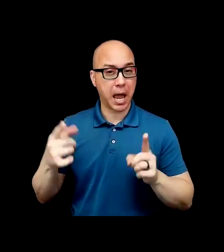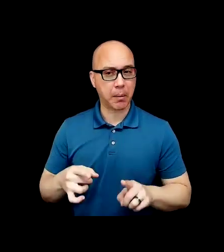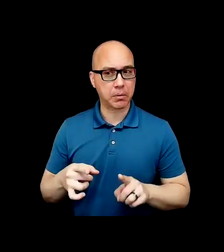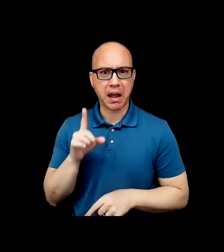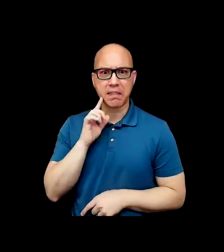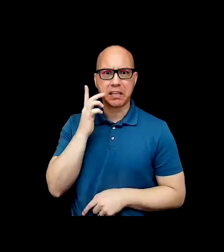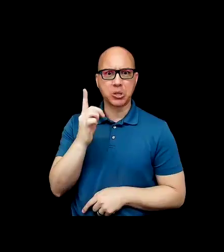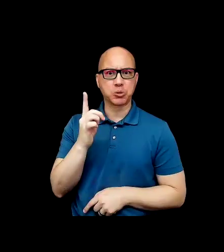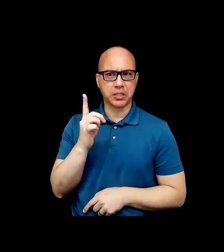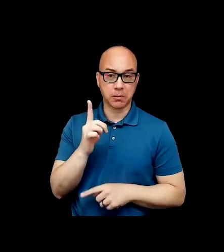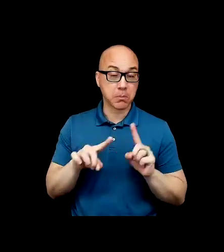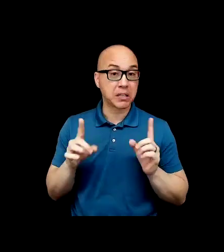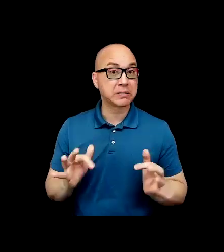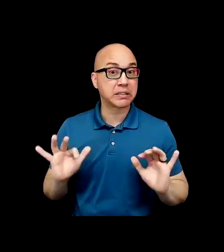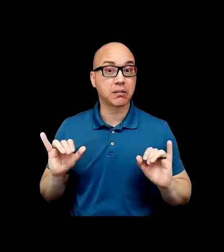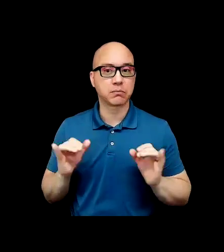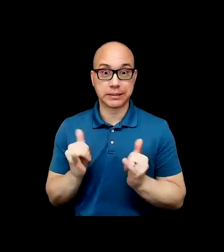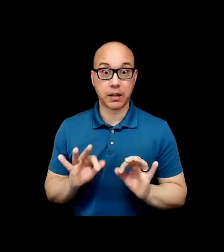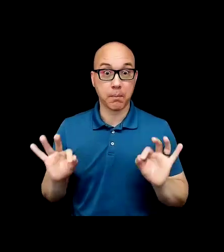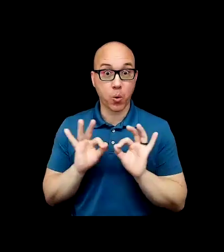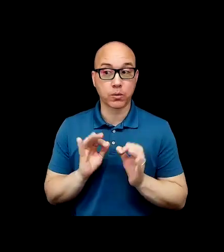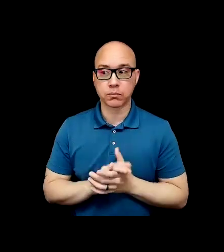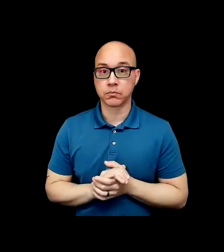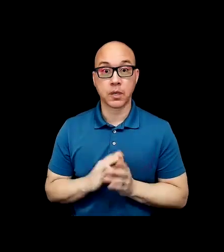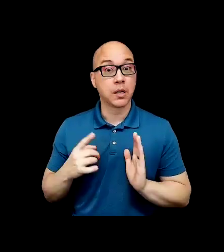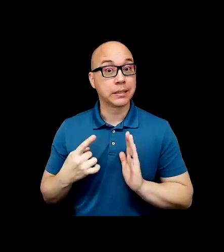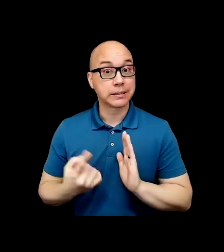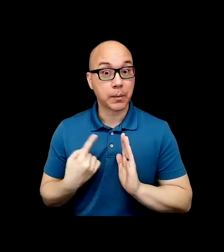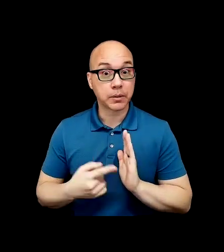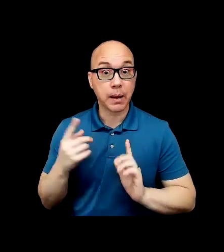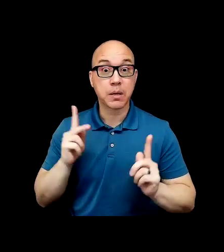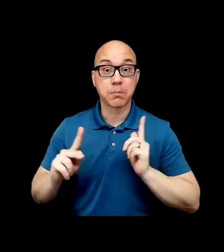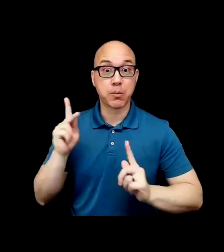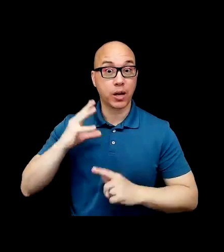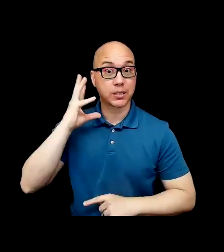but valid question -- sometimes people are experiencing losses, so they want to know,